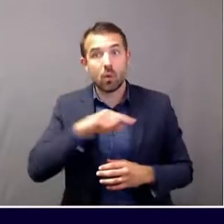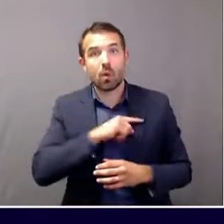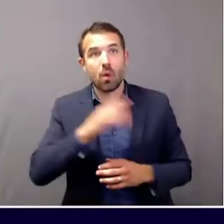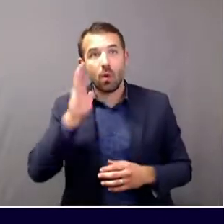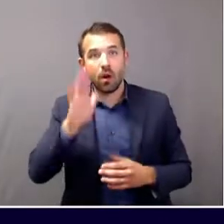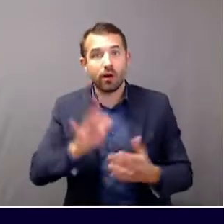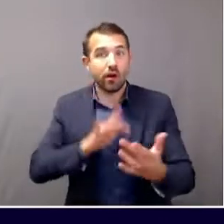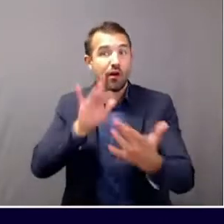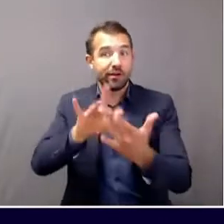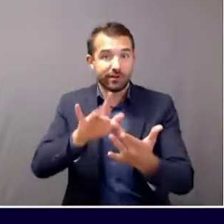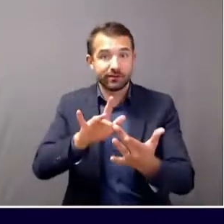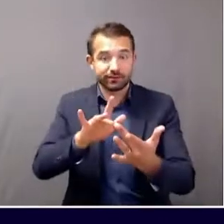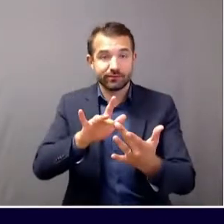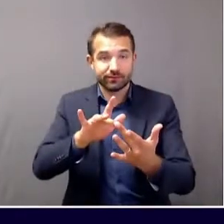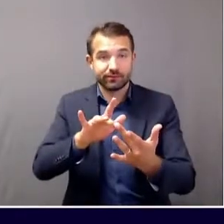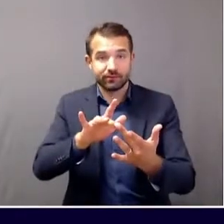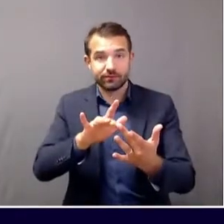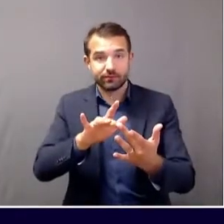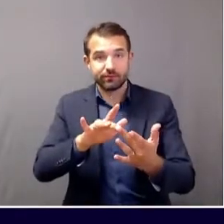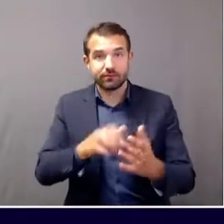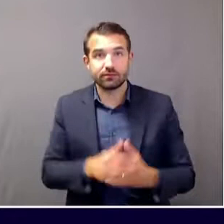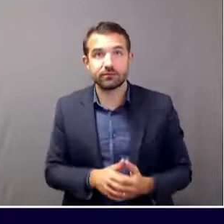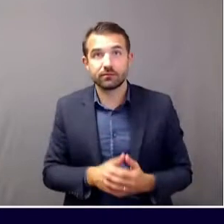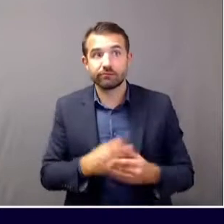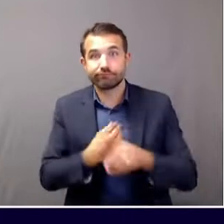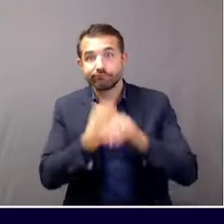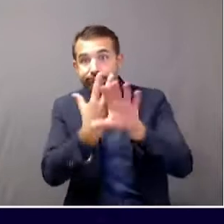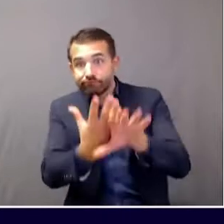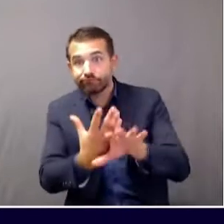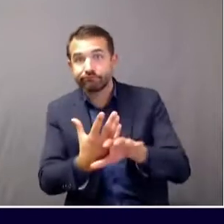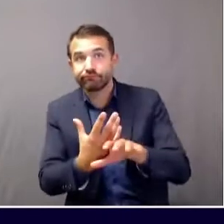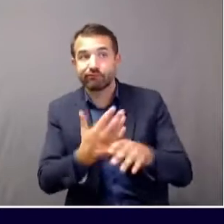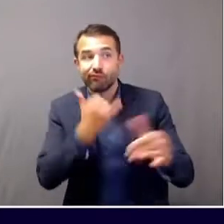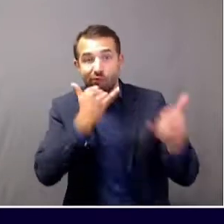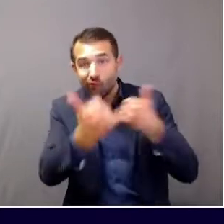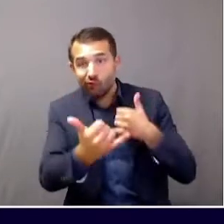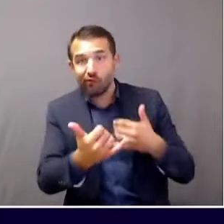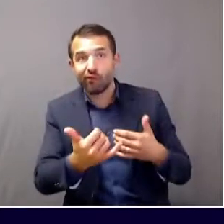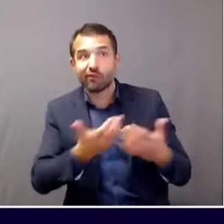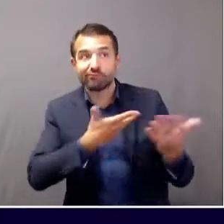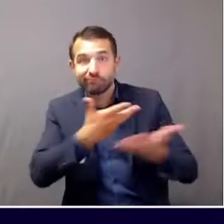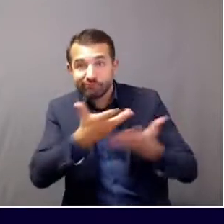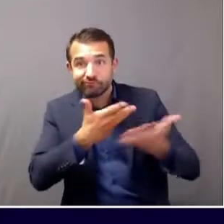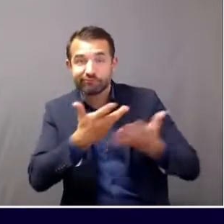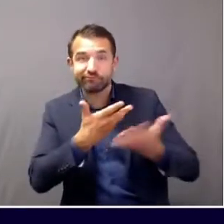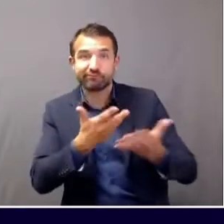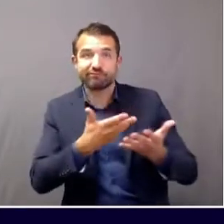distance indeed that's been I